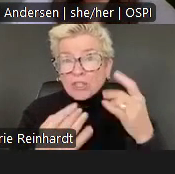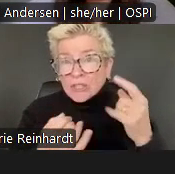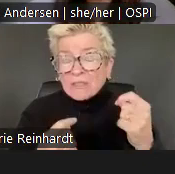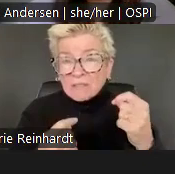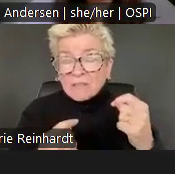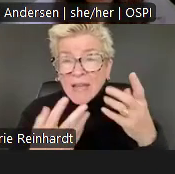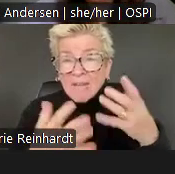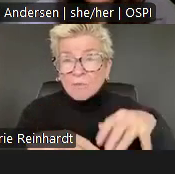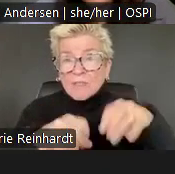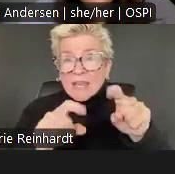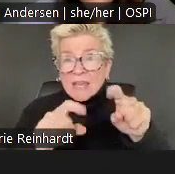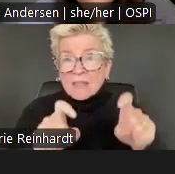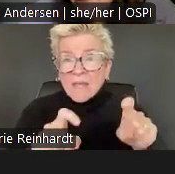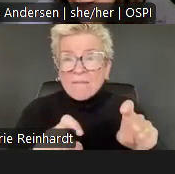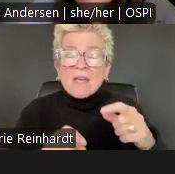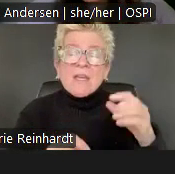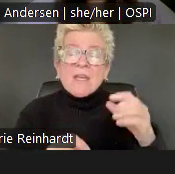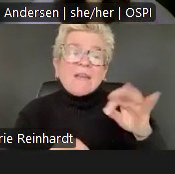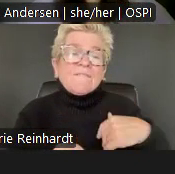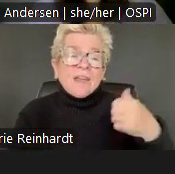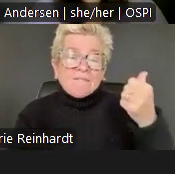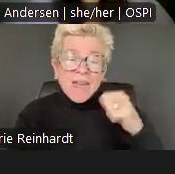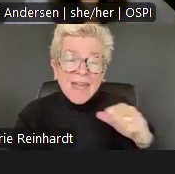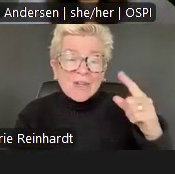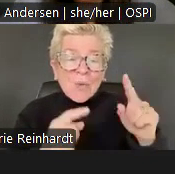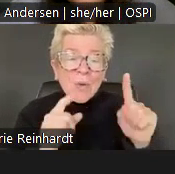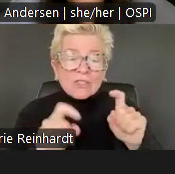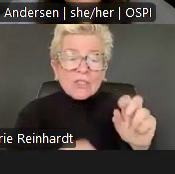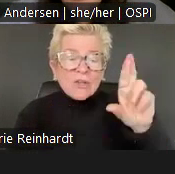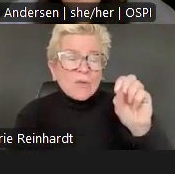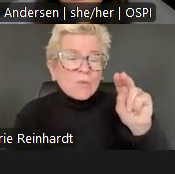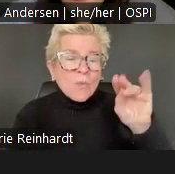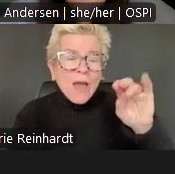you have questions about this, Ronnie Larson's awesome. She does our clock hours for us and